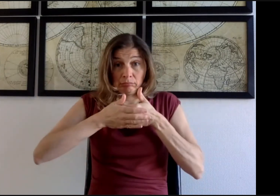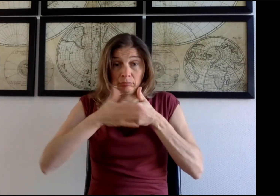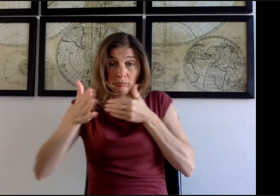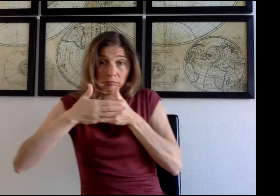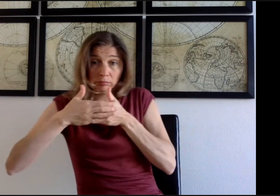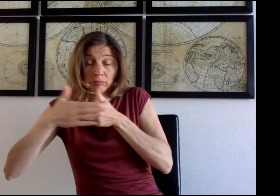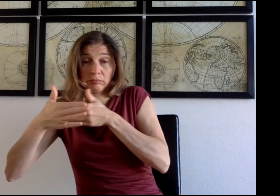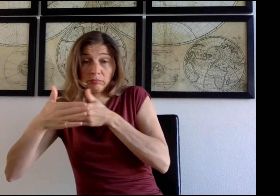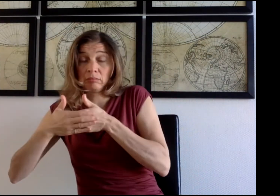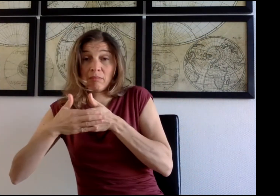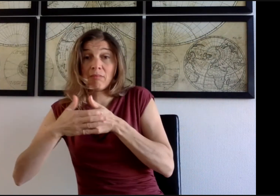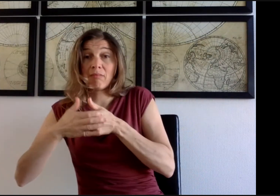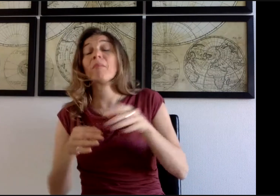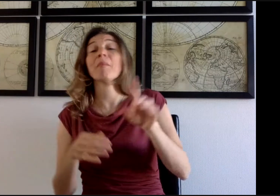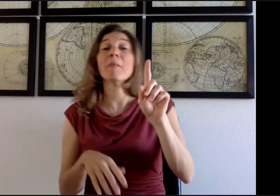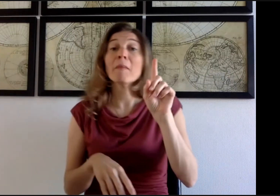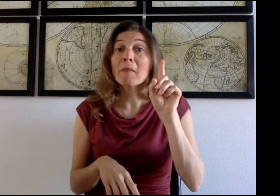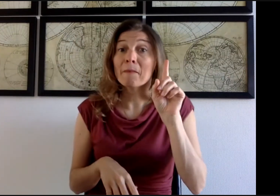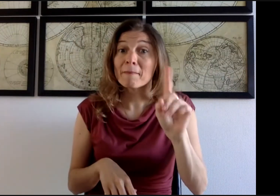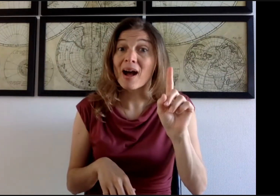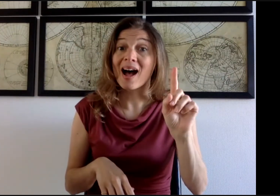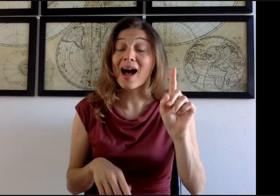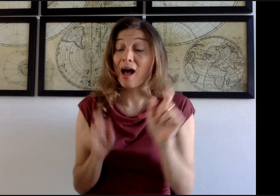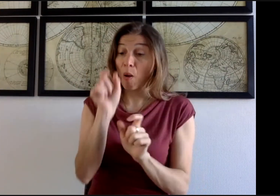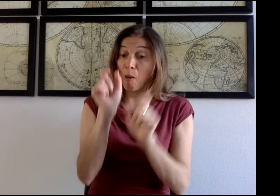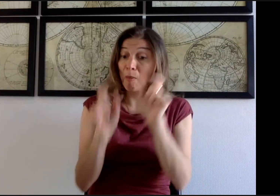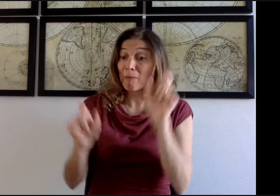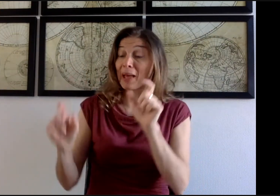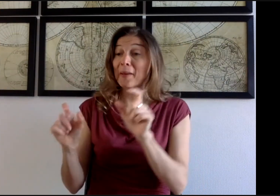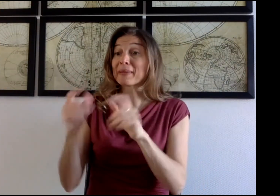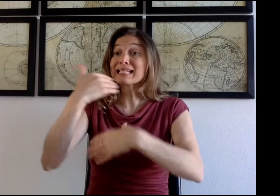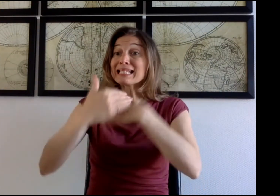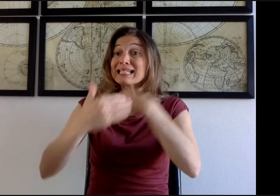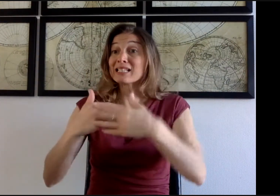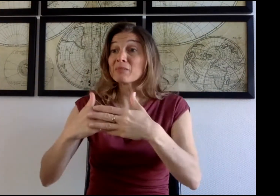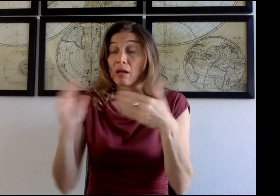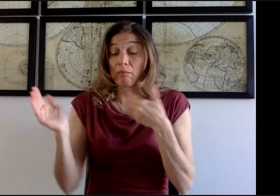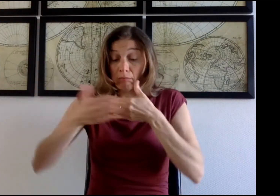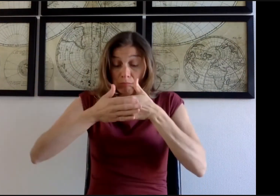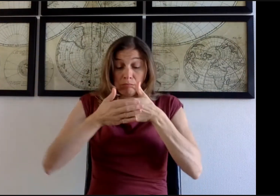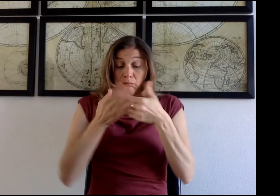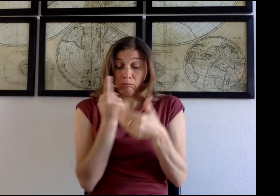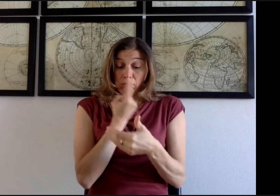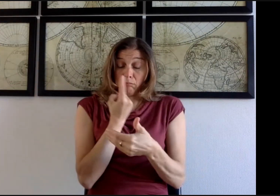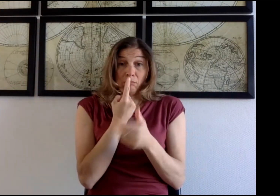However, certain persons with disabilities for therapy reasons